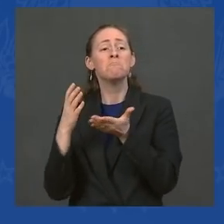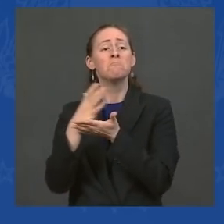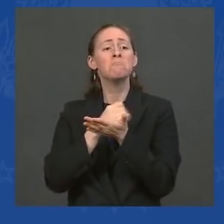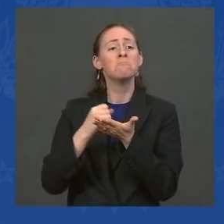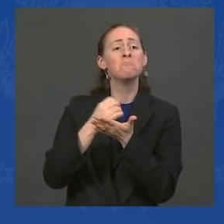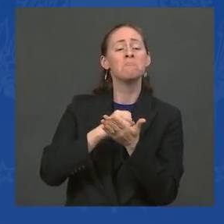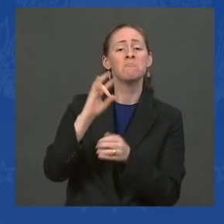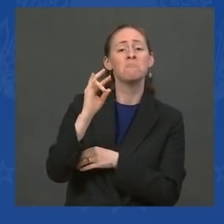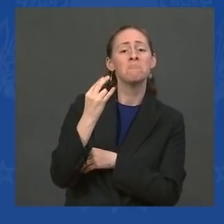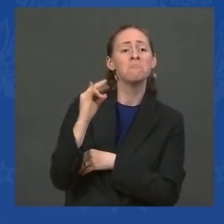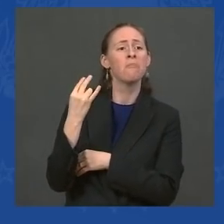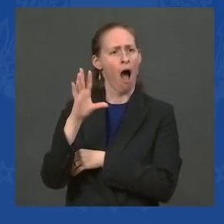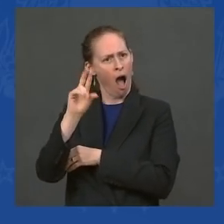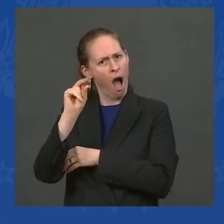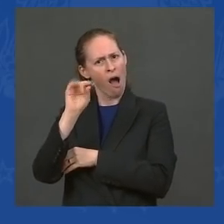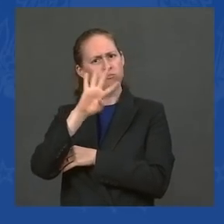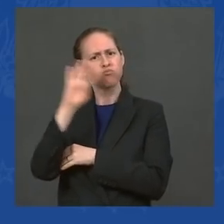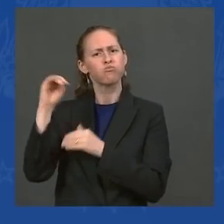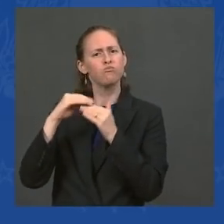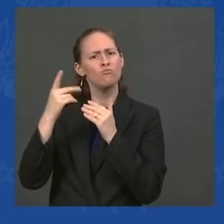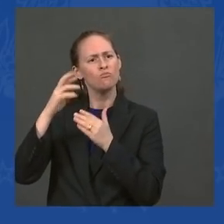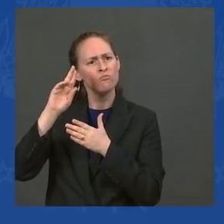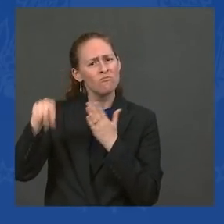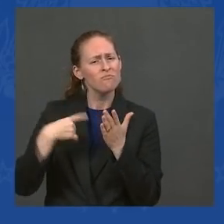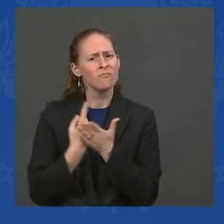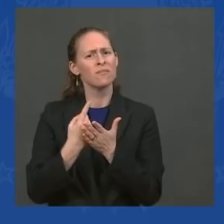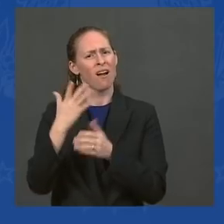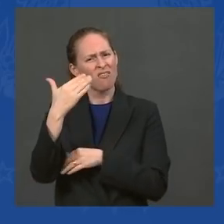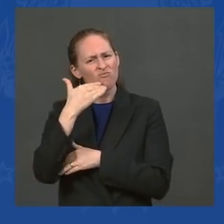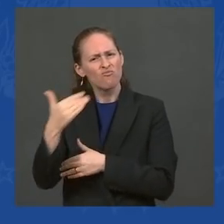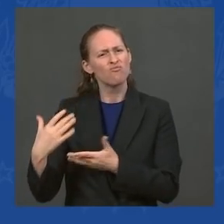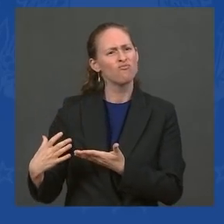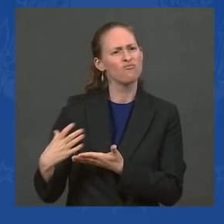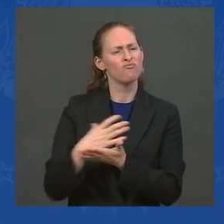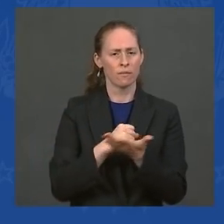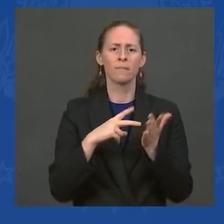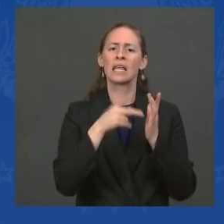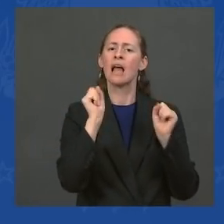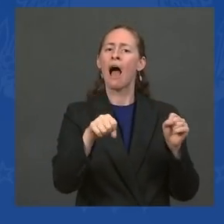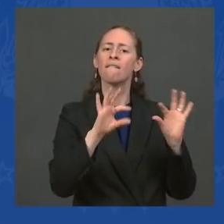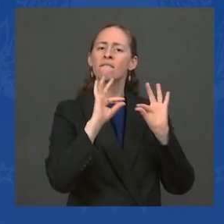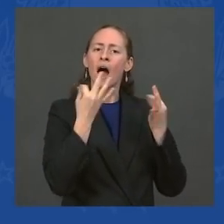You know, a prevailing wage you can raise a family on, you can live with some dignity and pride.